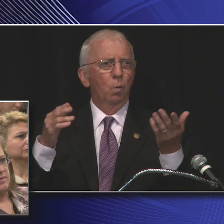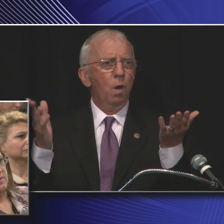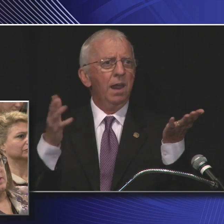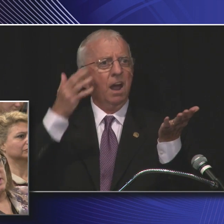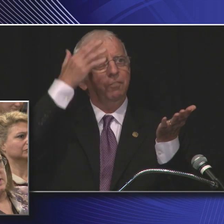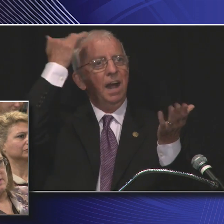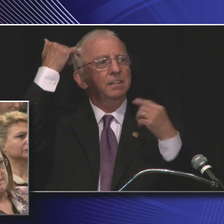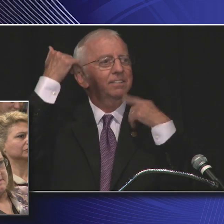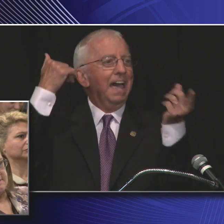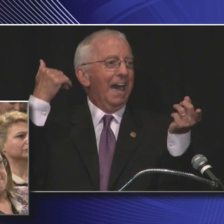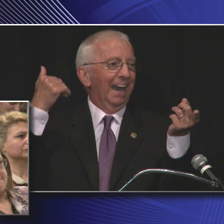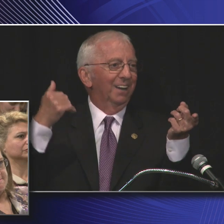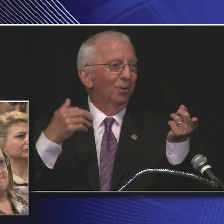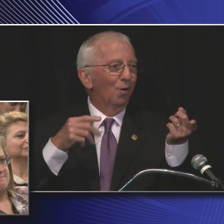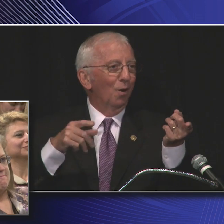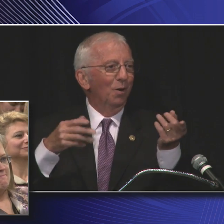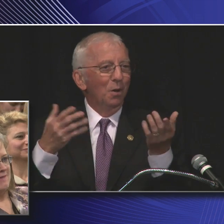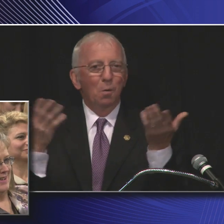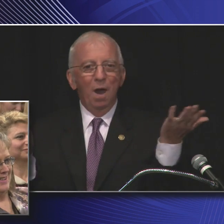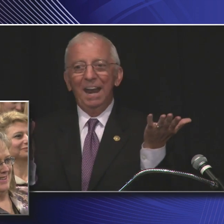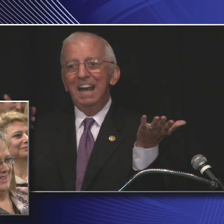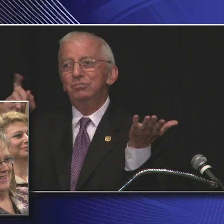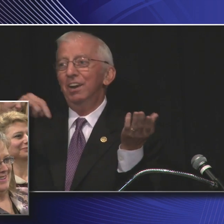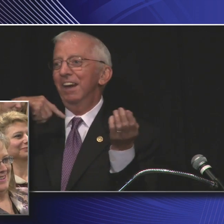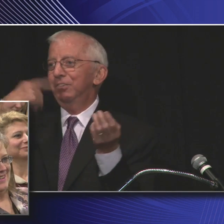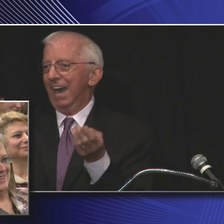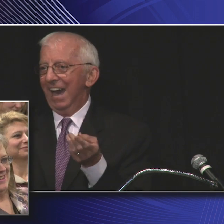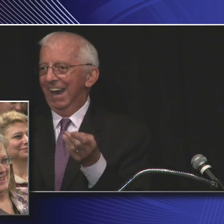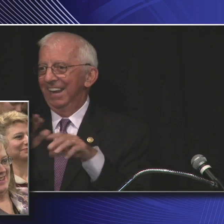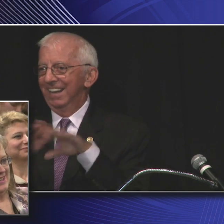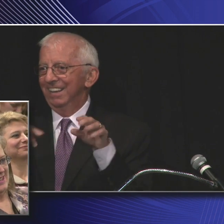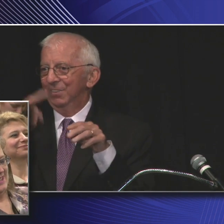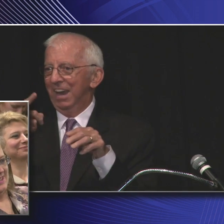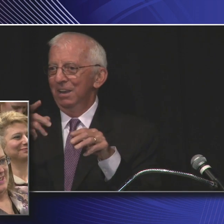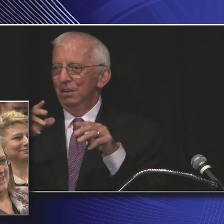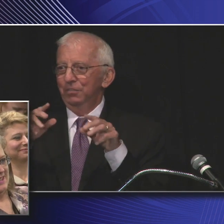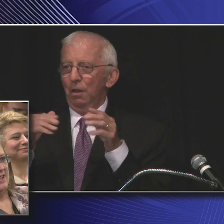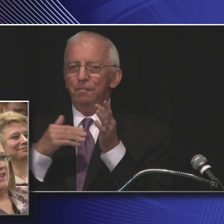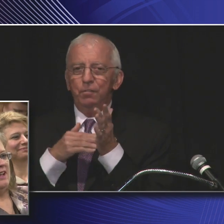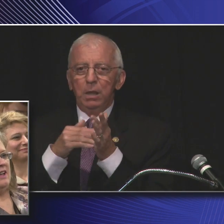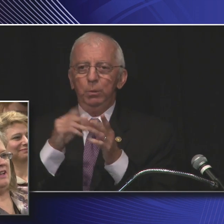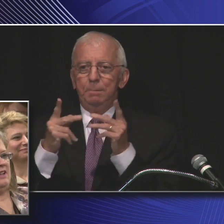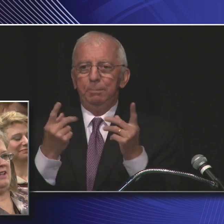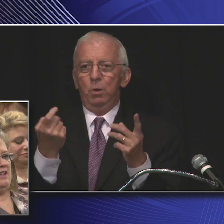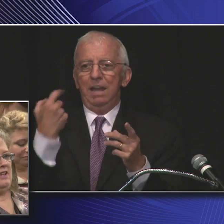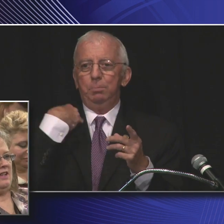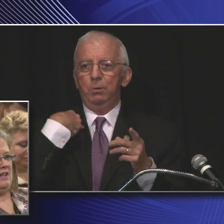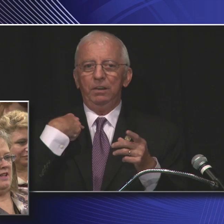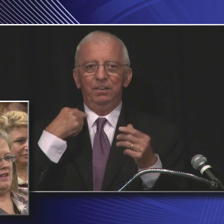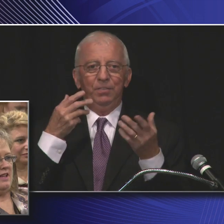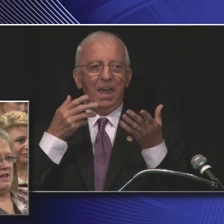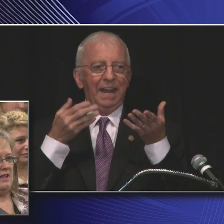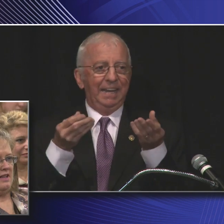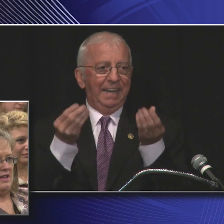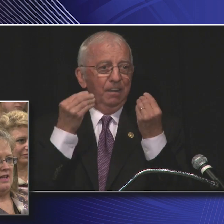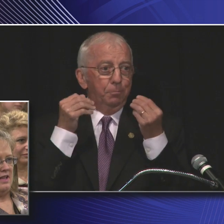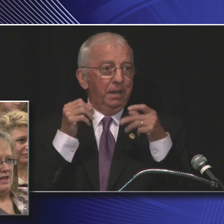what I forgot to say, or what I should have said and didn't say. So frequently people ask me questions that give me